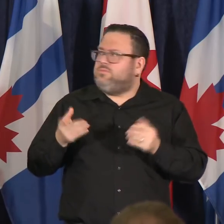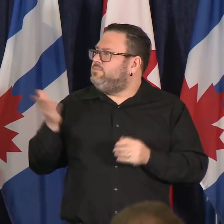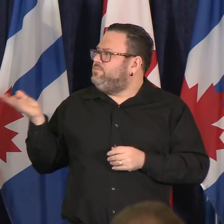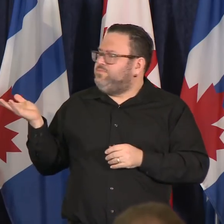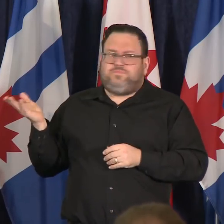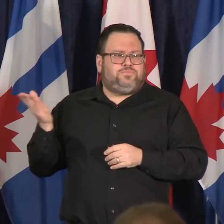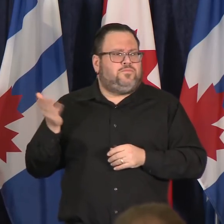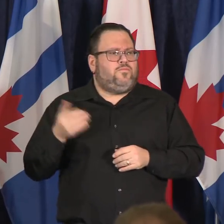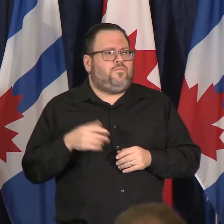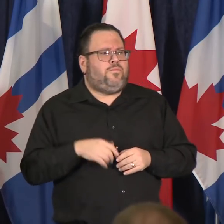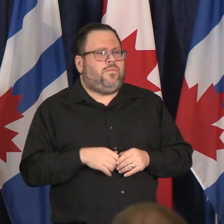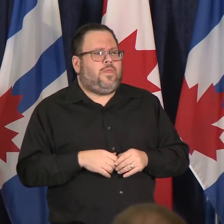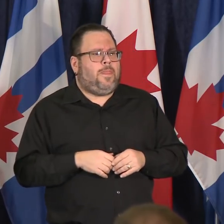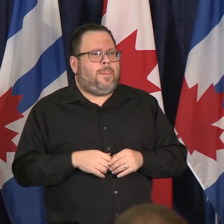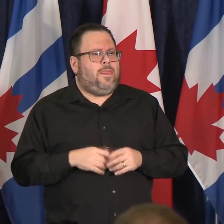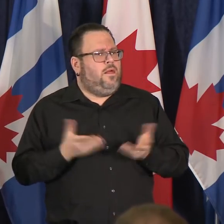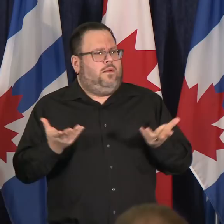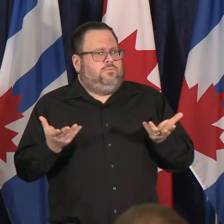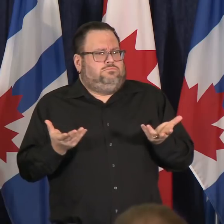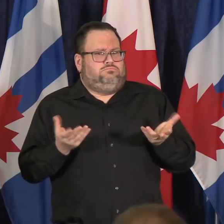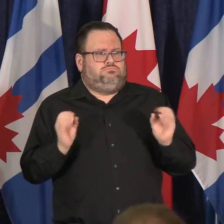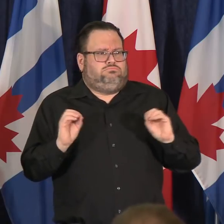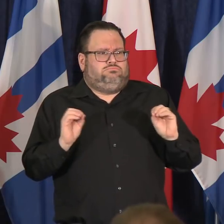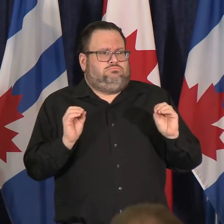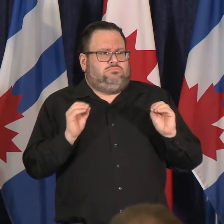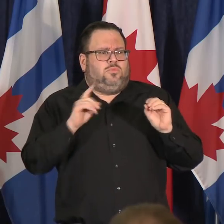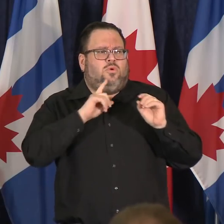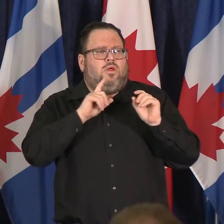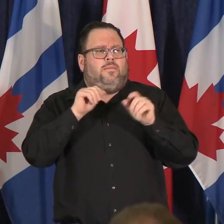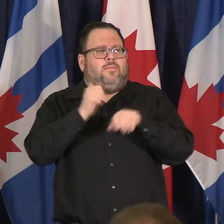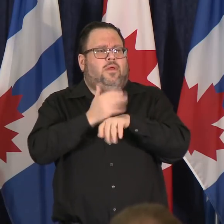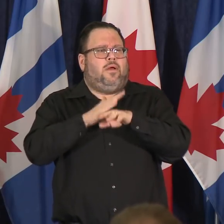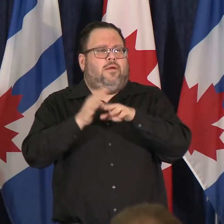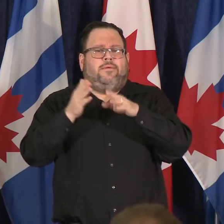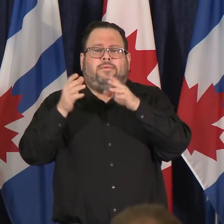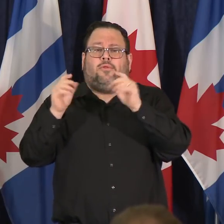link them together other than to say that they do not appear to be linked to